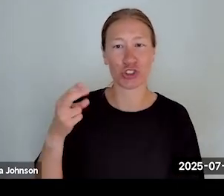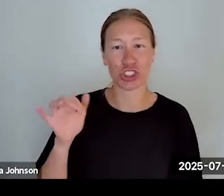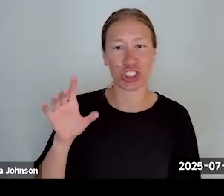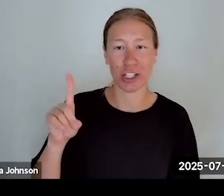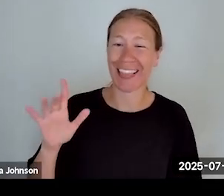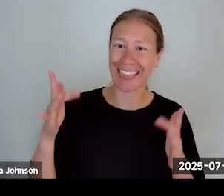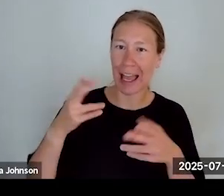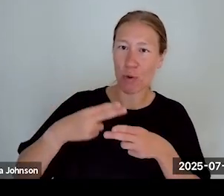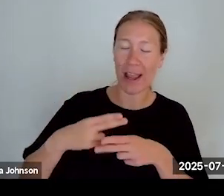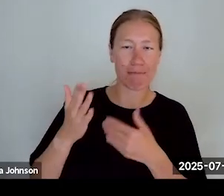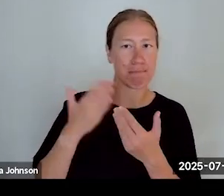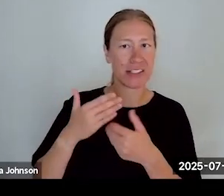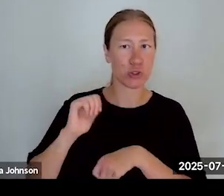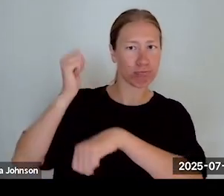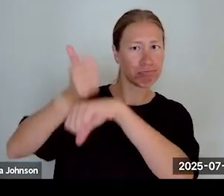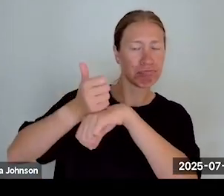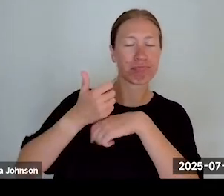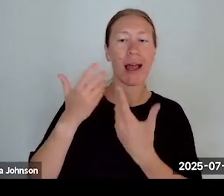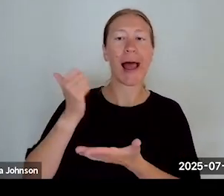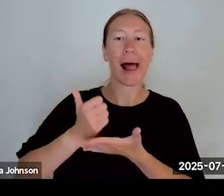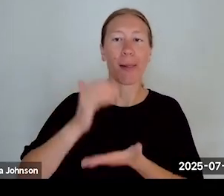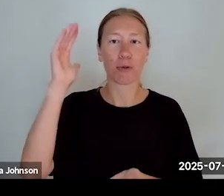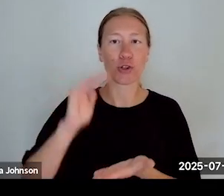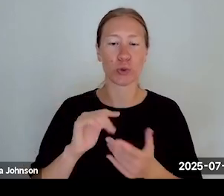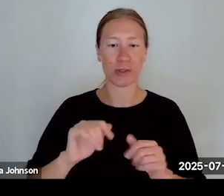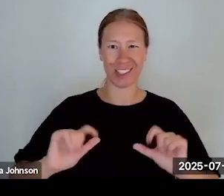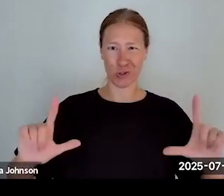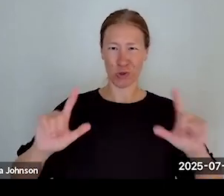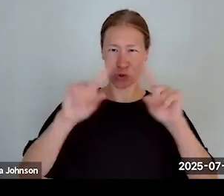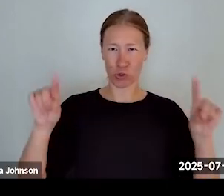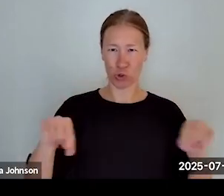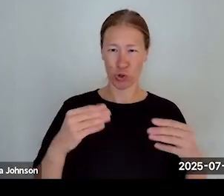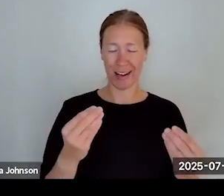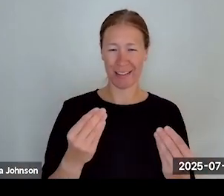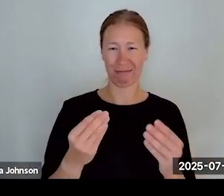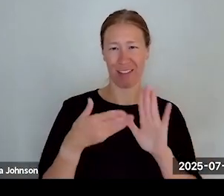and help reduce screen glare and overhead lighting. They can also help to minimize visual distractions